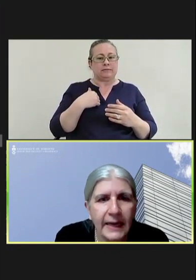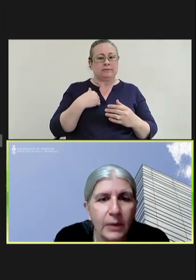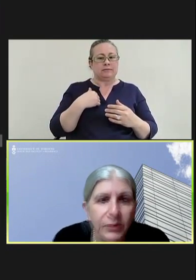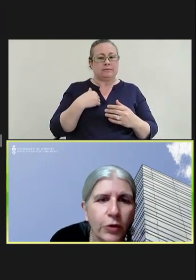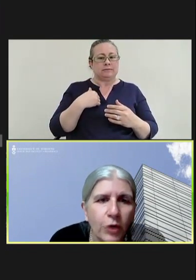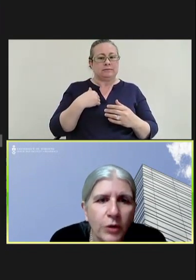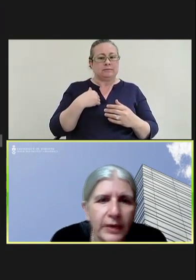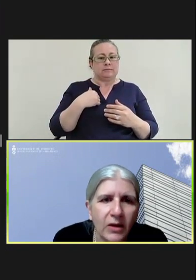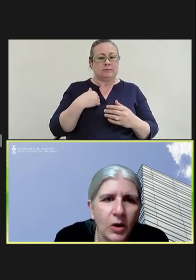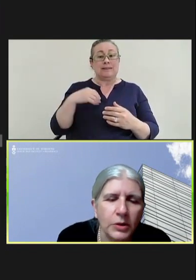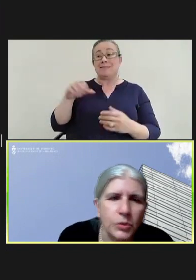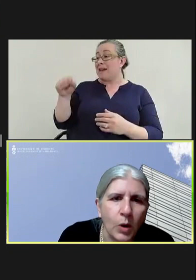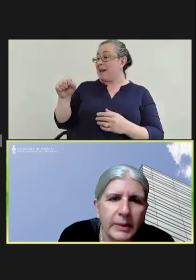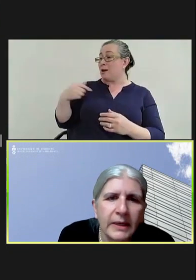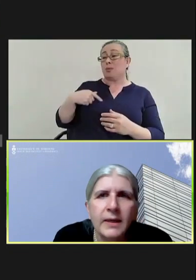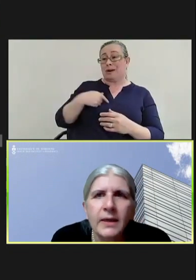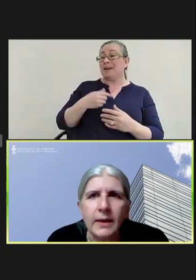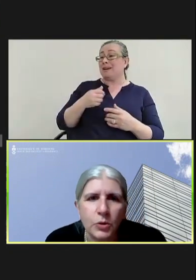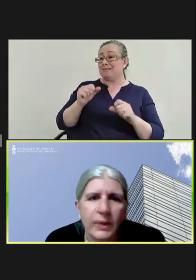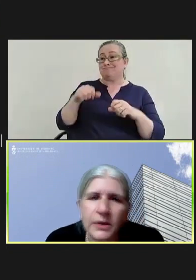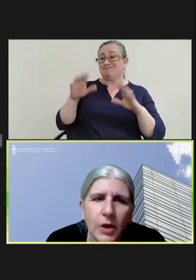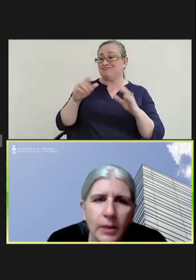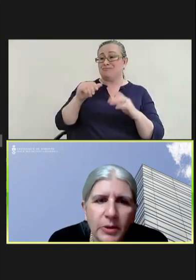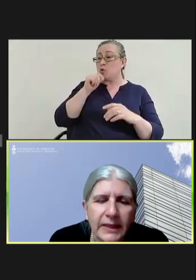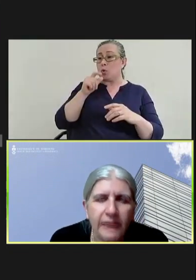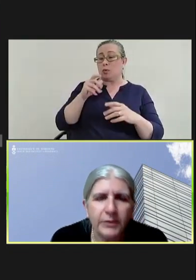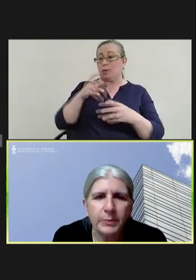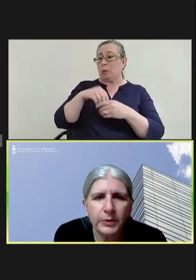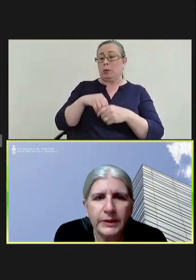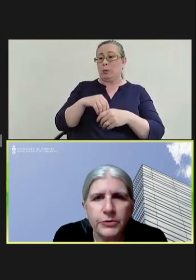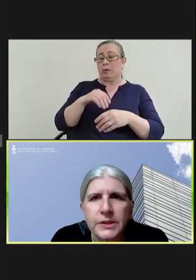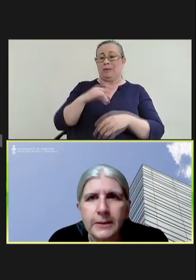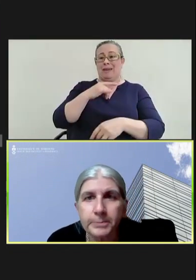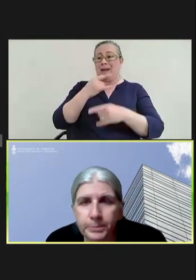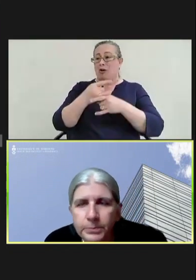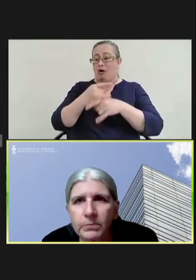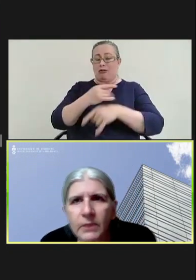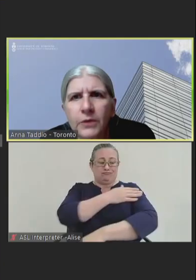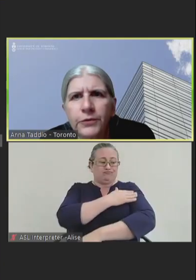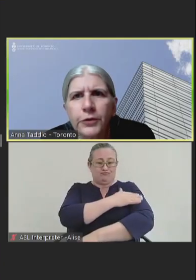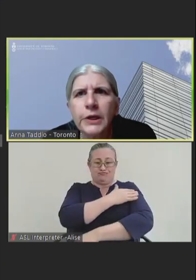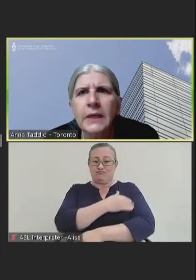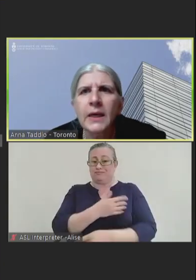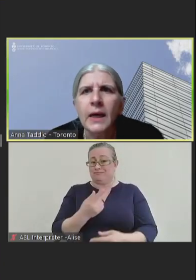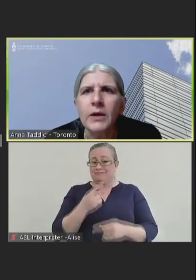yeah, we forgo the alcohol swap. So, we can talk about that if people are interested further.